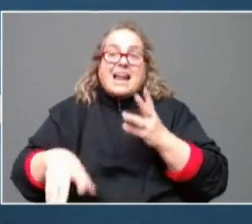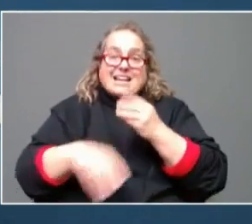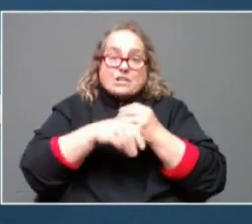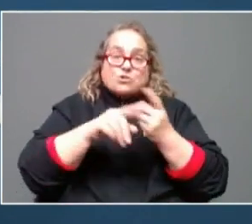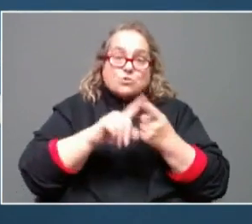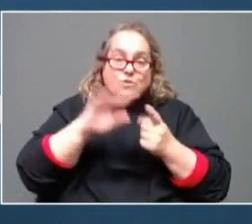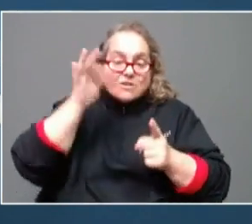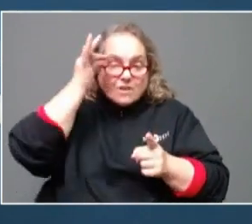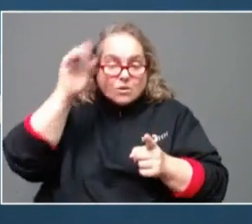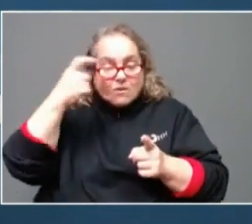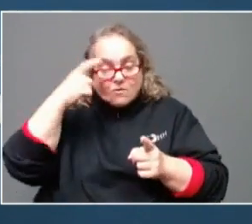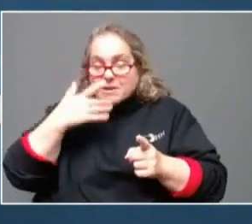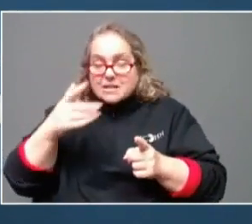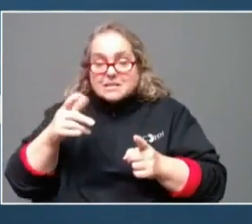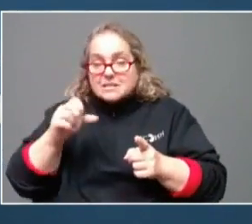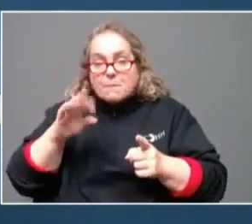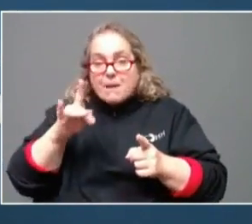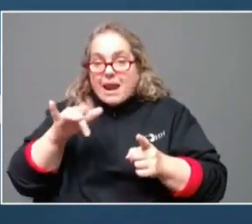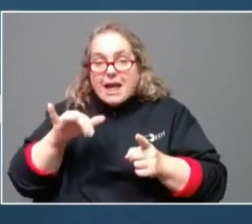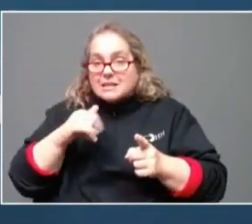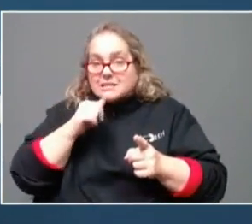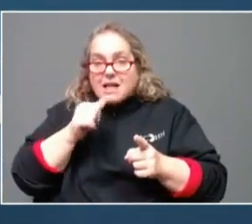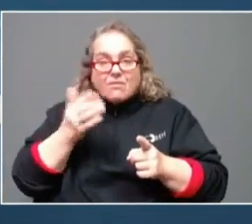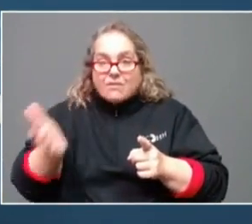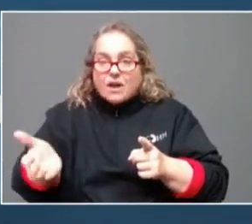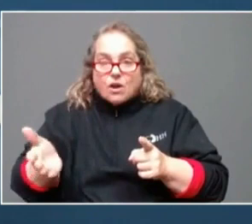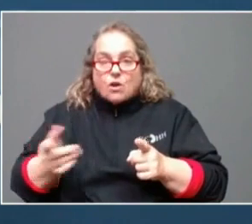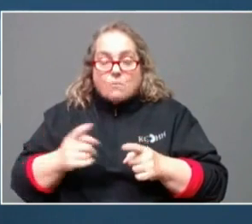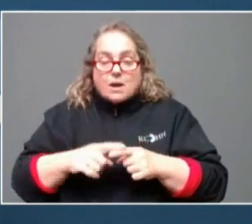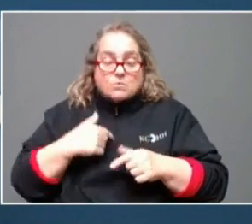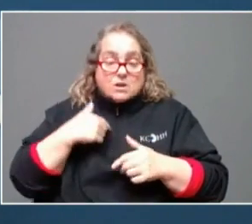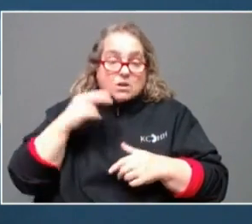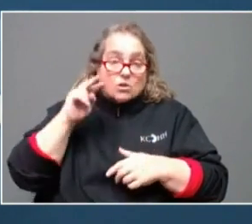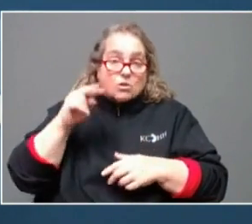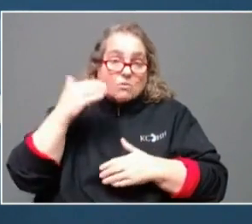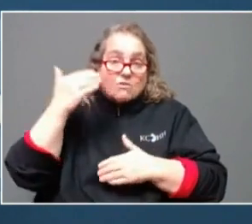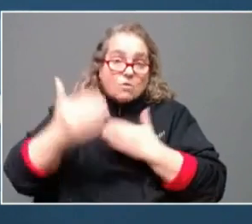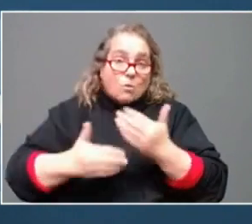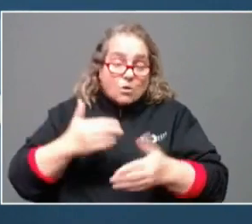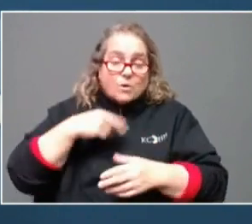forward. We're looking at all options. But we also want people to be able to